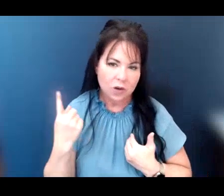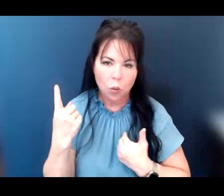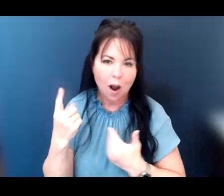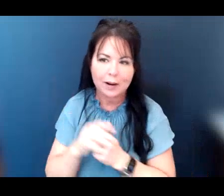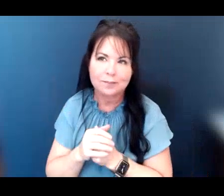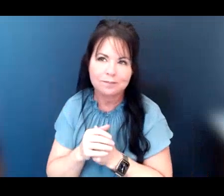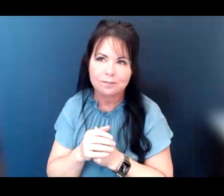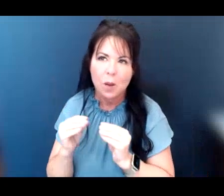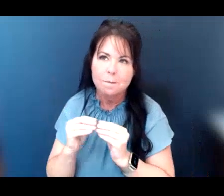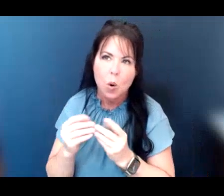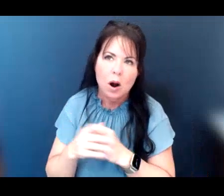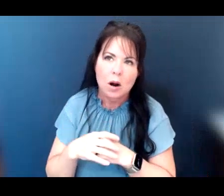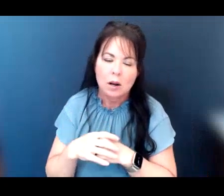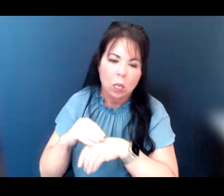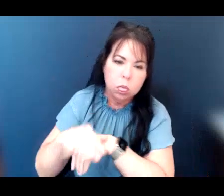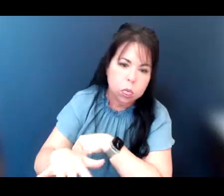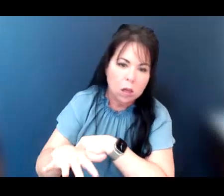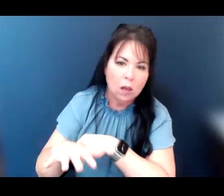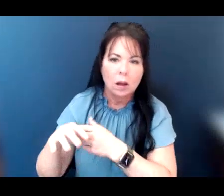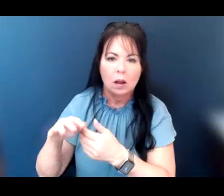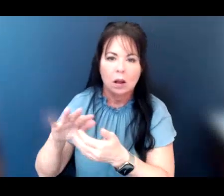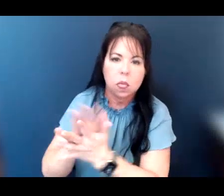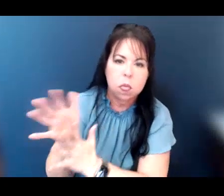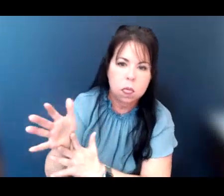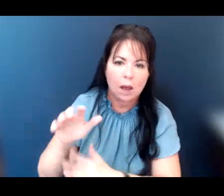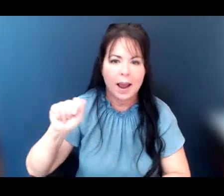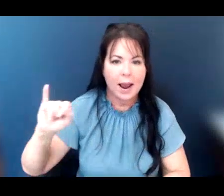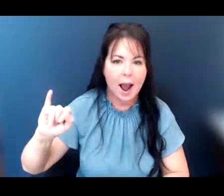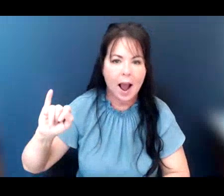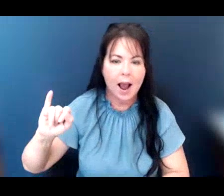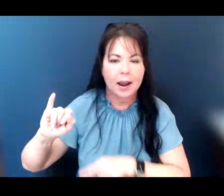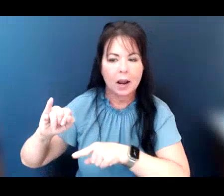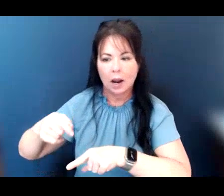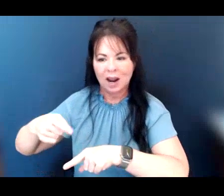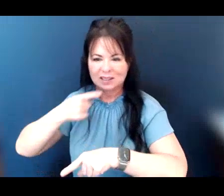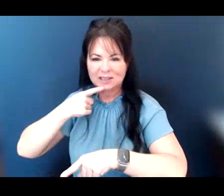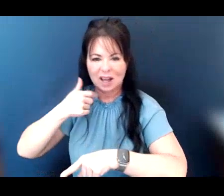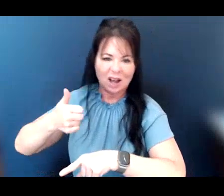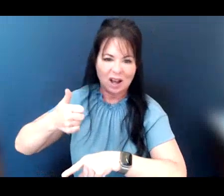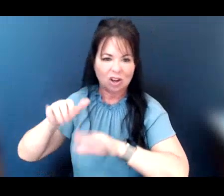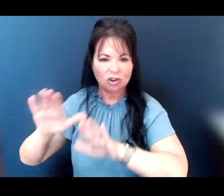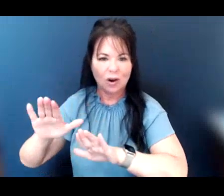though it quotes WCAG, and say, oh, that's great, compared to the vendor who really diving deeply into the technology,